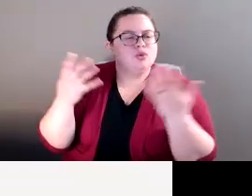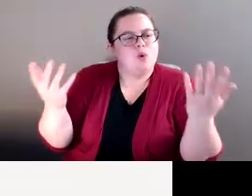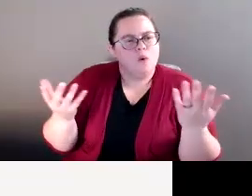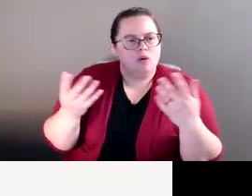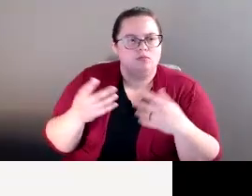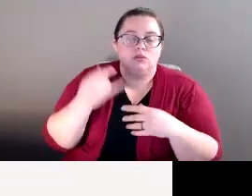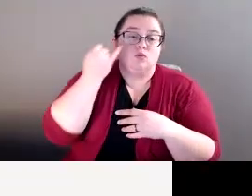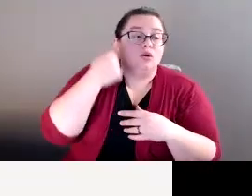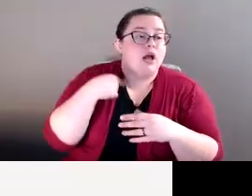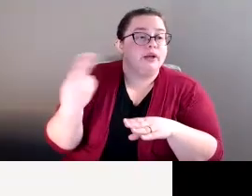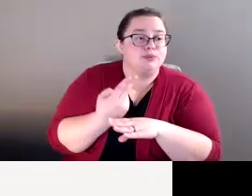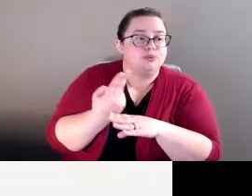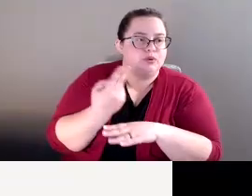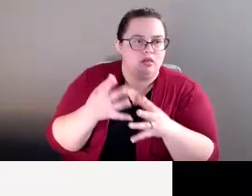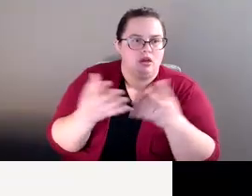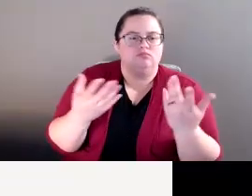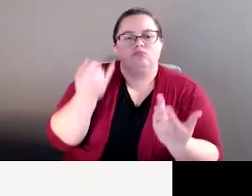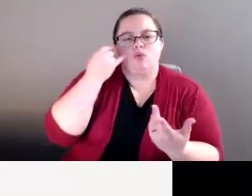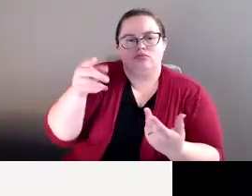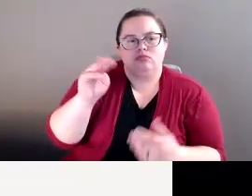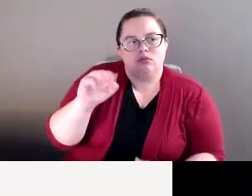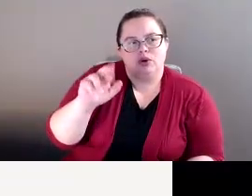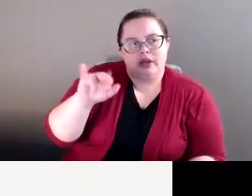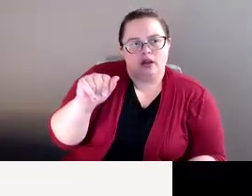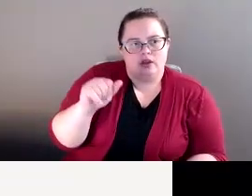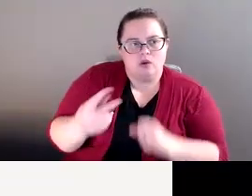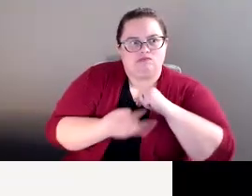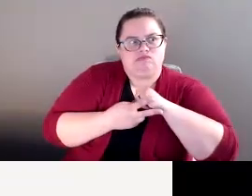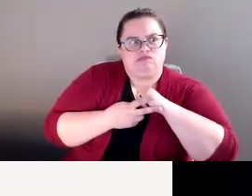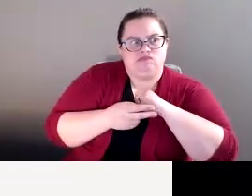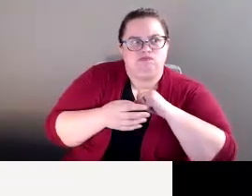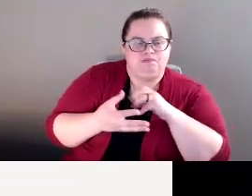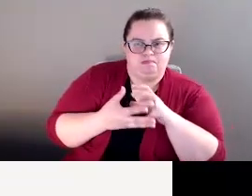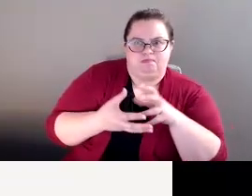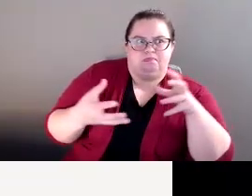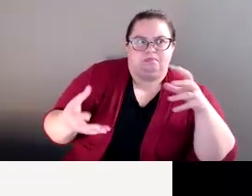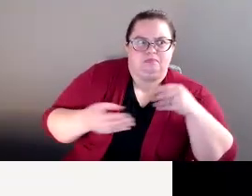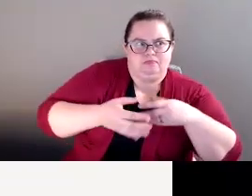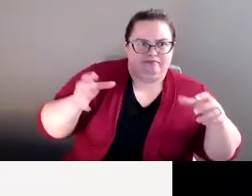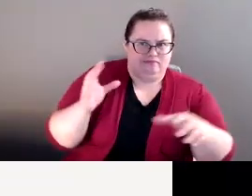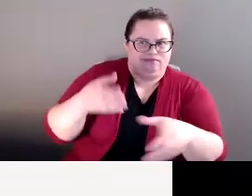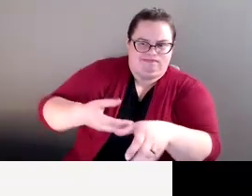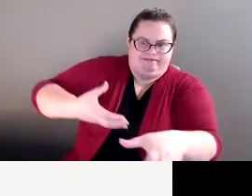let's say, if you use a lot, and, and you may have like, you know,